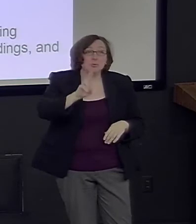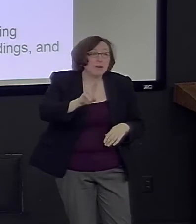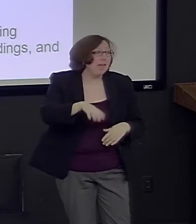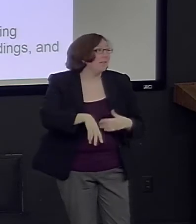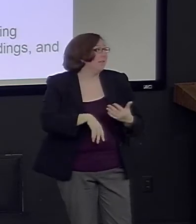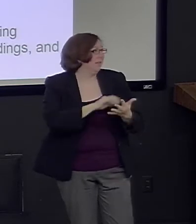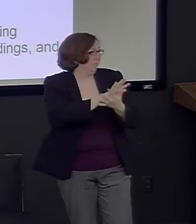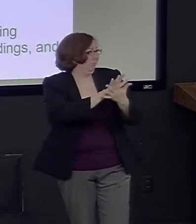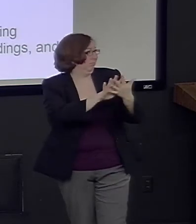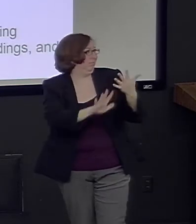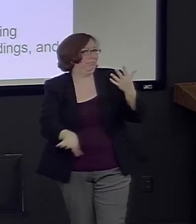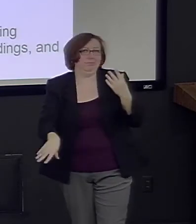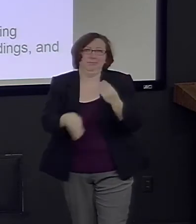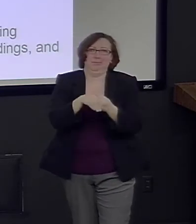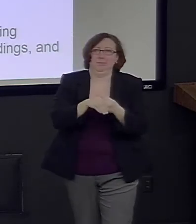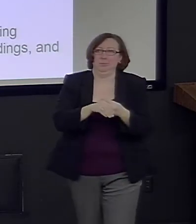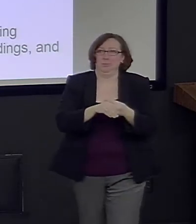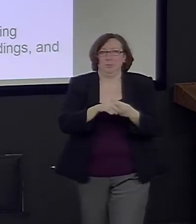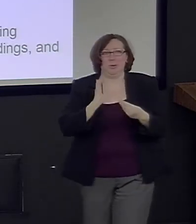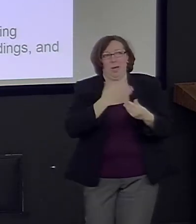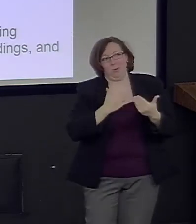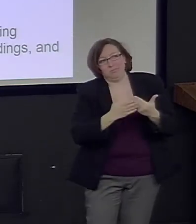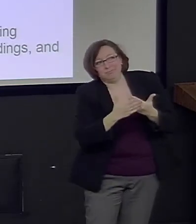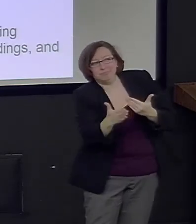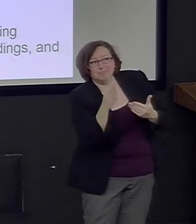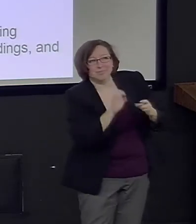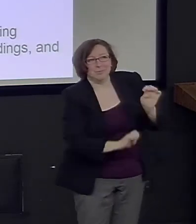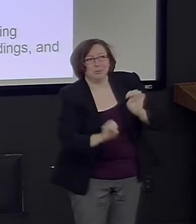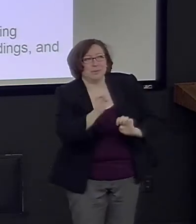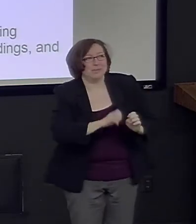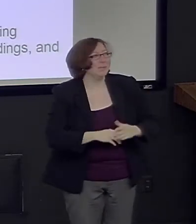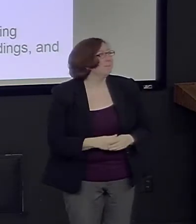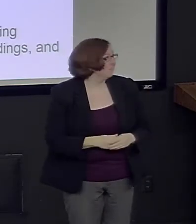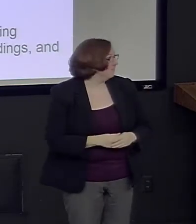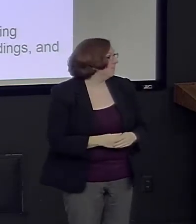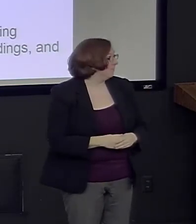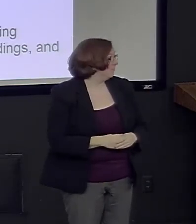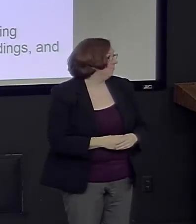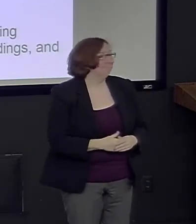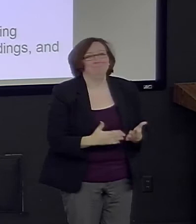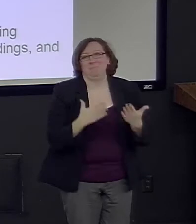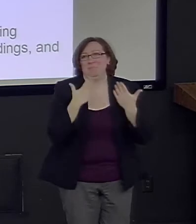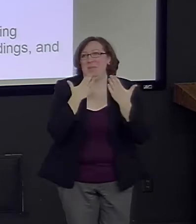for our next genre of experiments so, thank you.